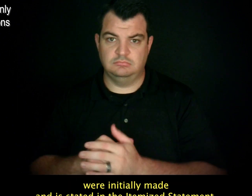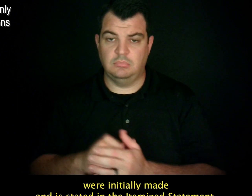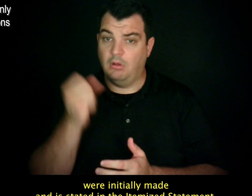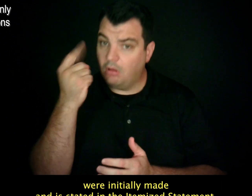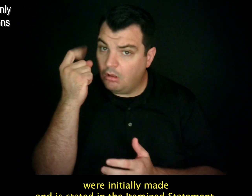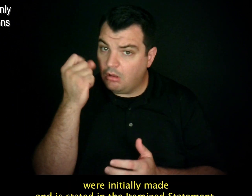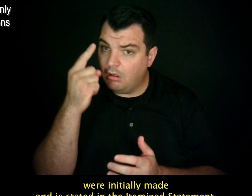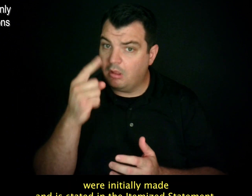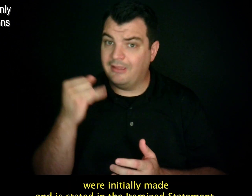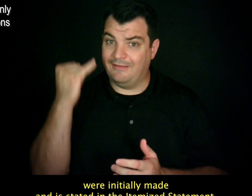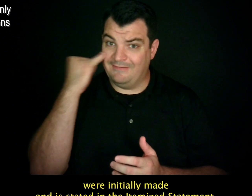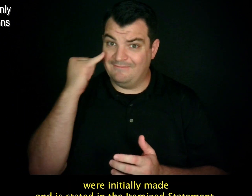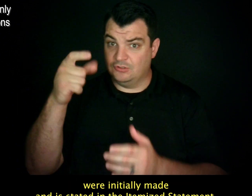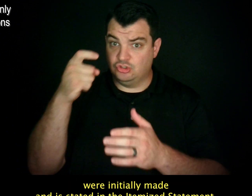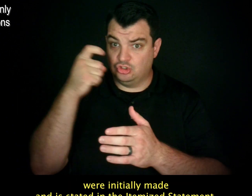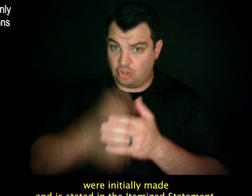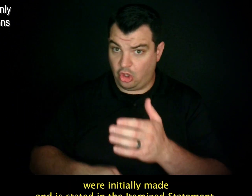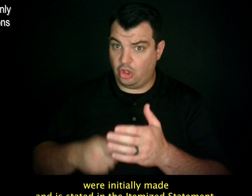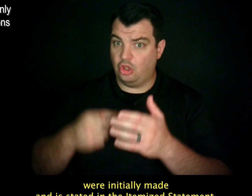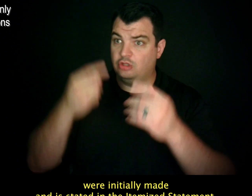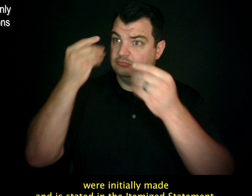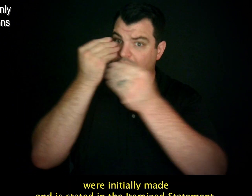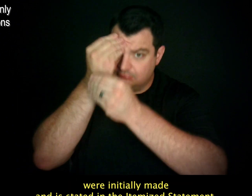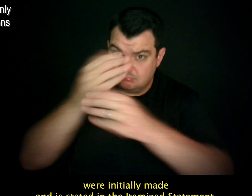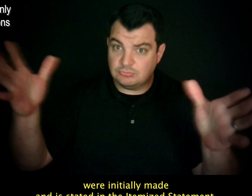were initially made and is stated in the Itemized Statement.